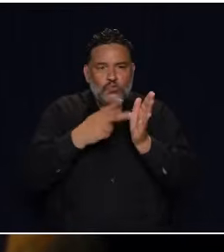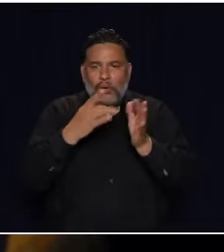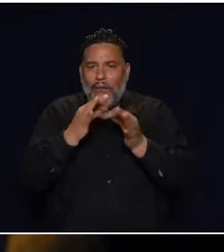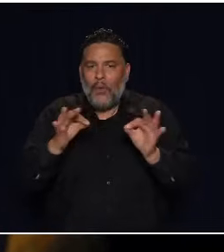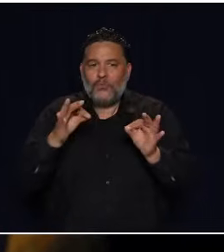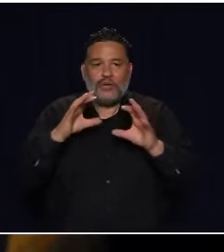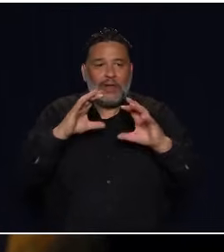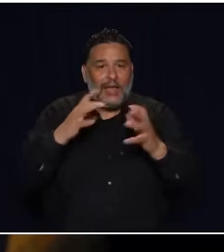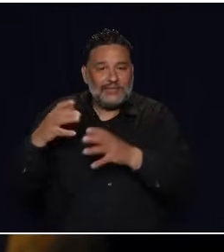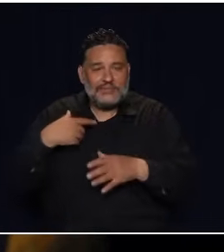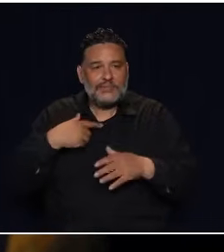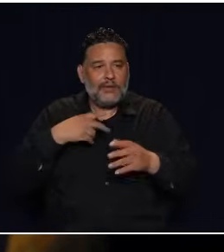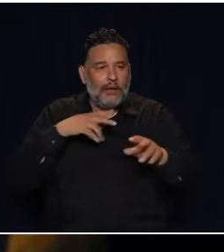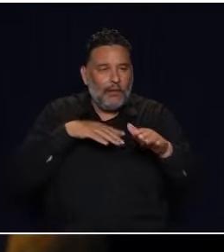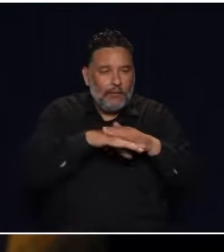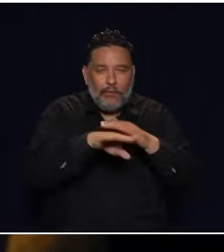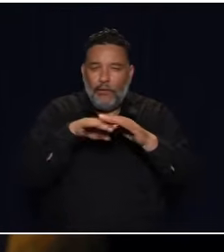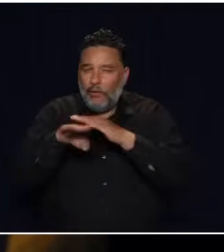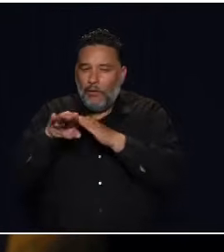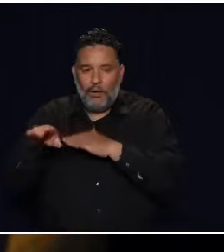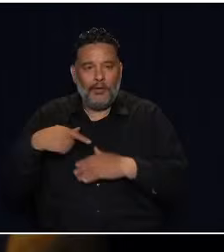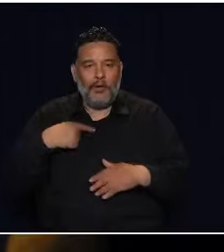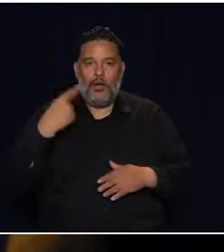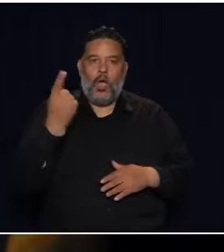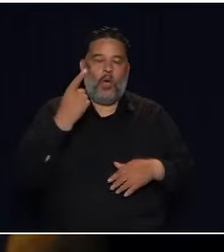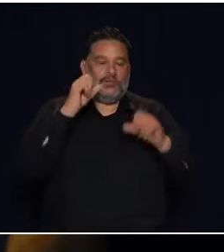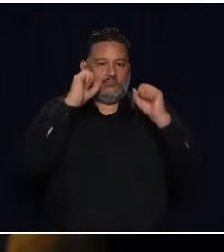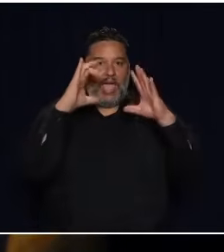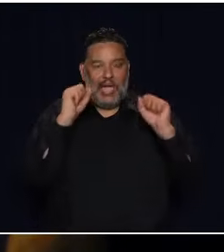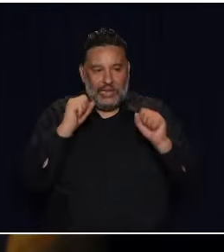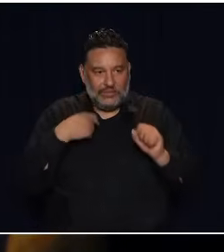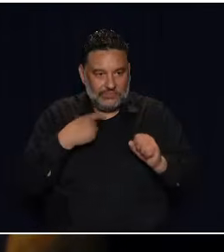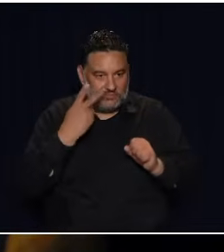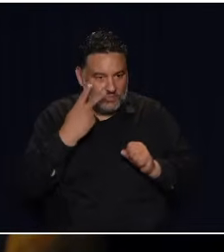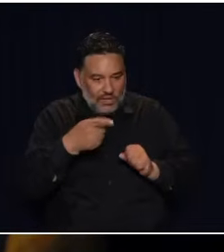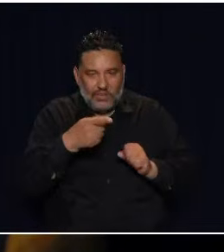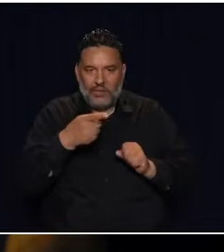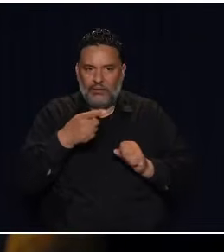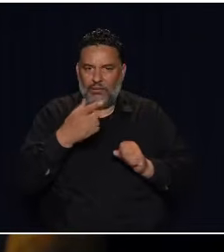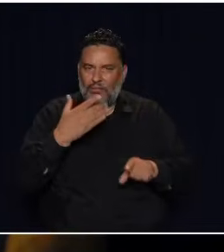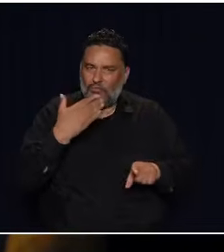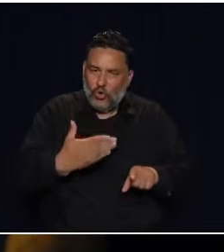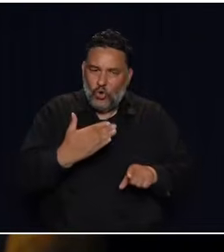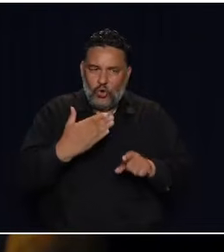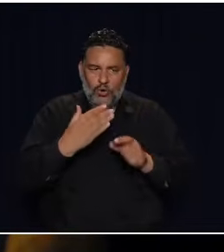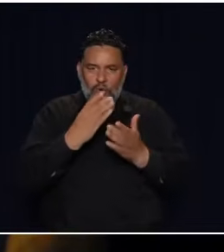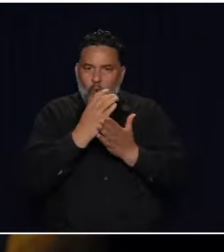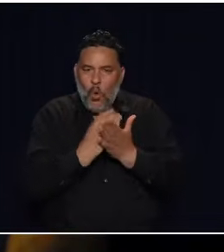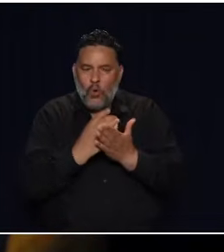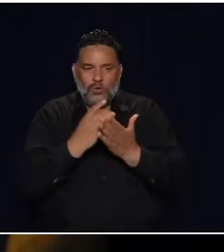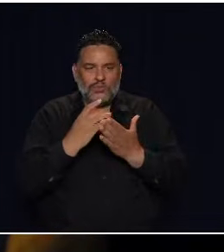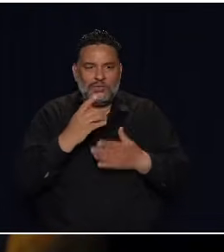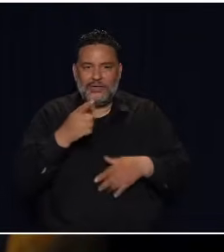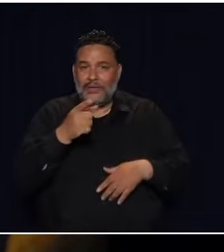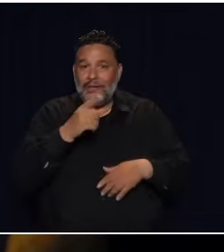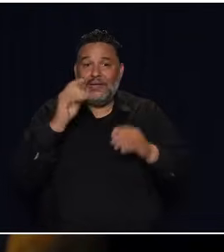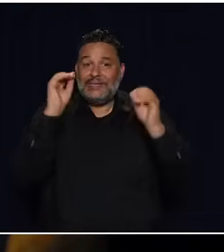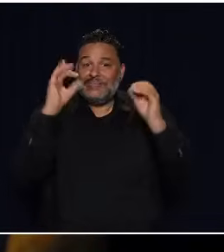FOR THE DUAL LANGUAGE PROGRAMS. AS I TRAVEL THE STATE AND GO INTO DUAL LANGUAGE CLASSROOMS,